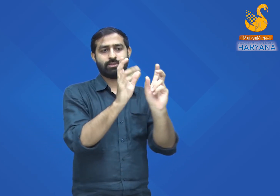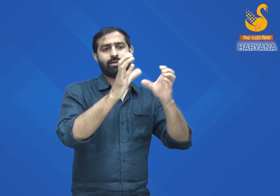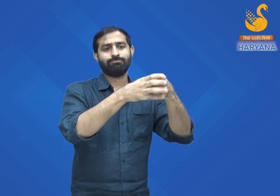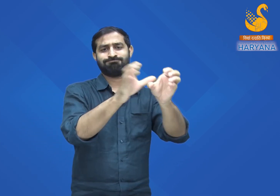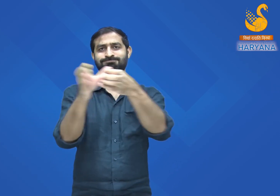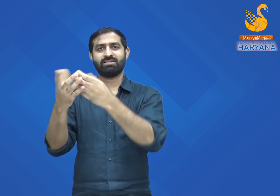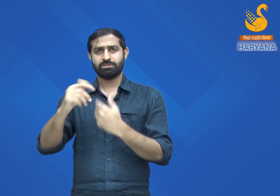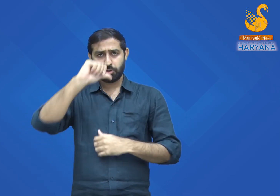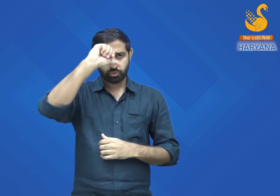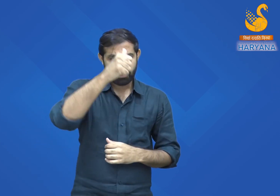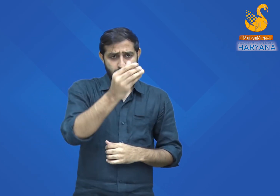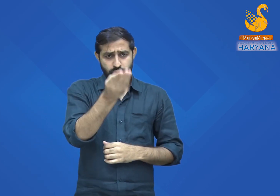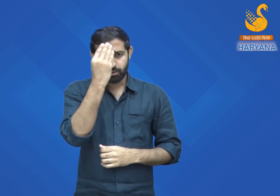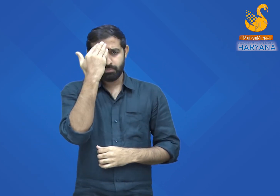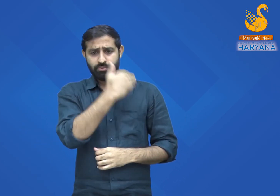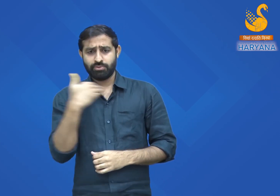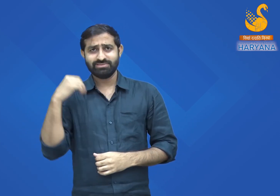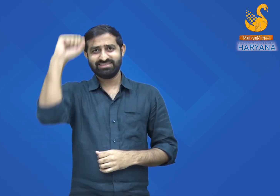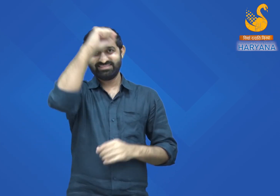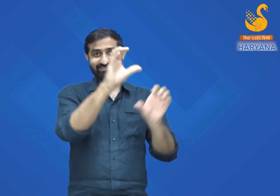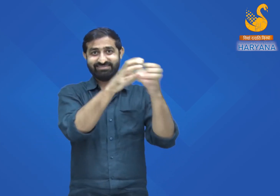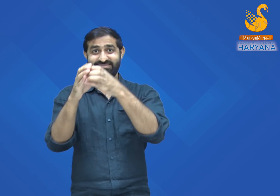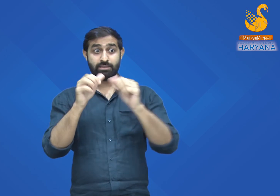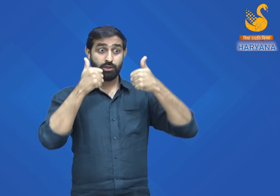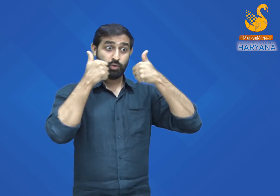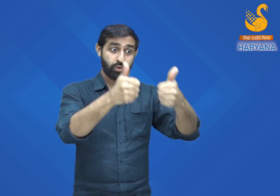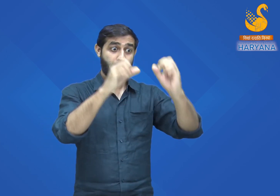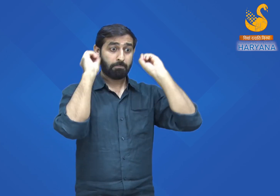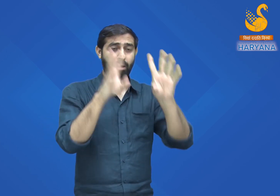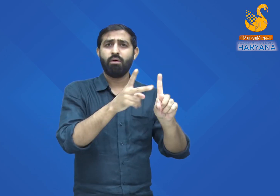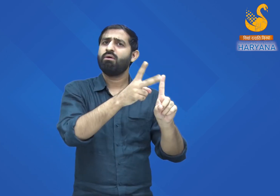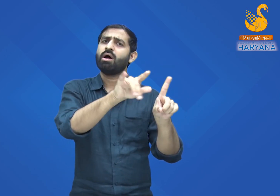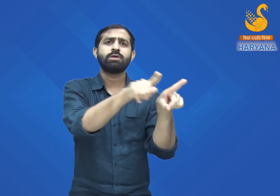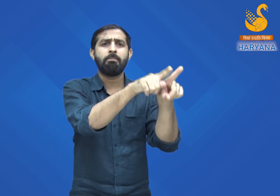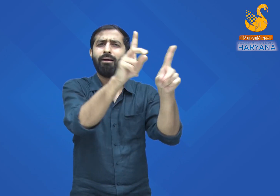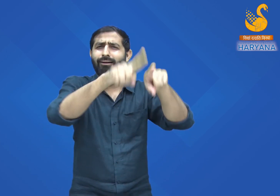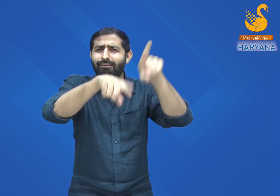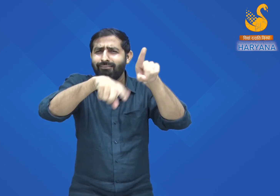People of different communities in India follow different religions and each religion teaches its people